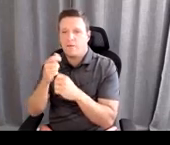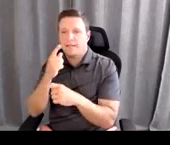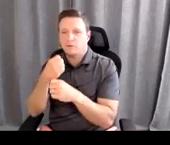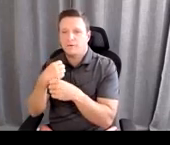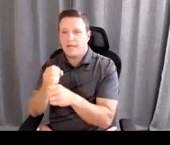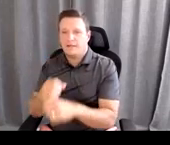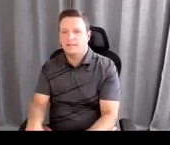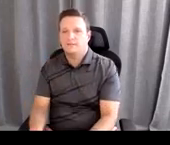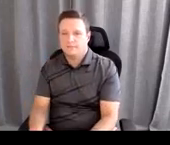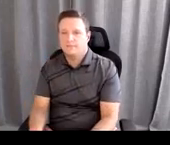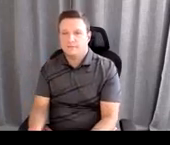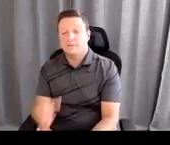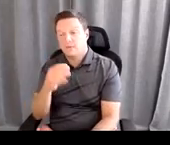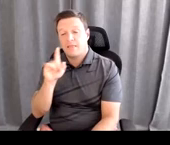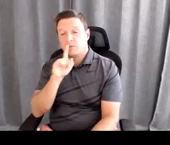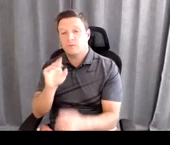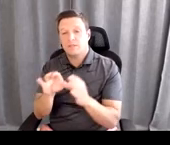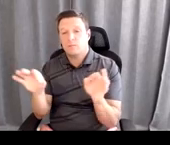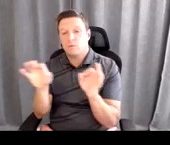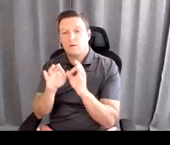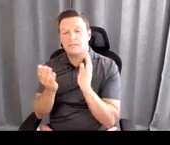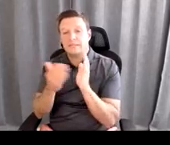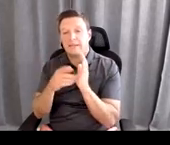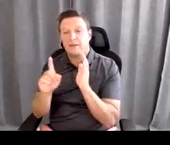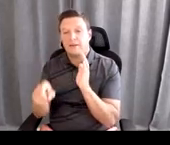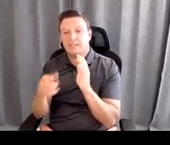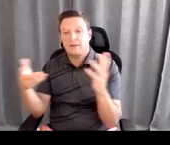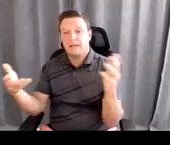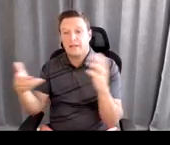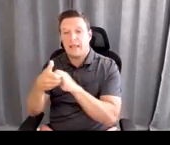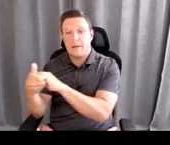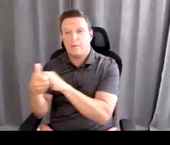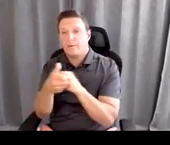And that's important because again, there needs to be collaboration between faculty and student.